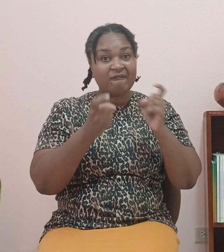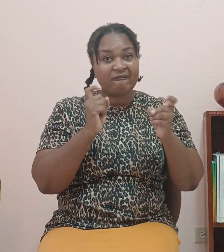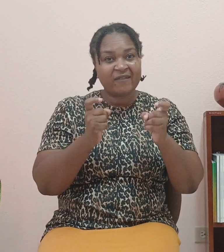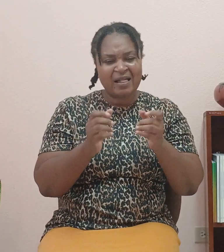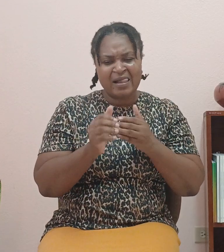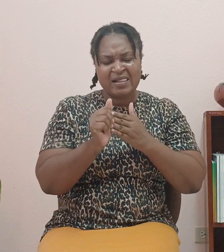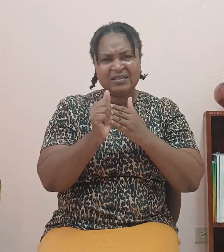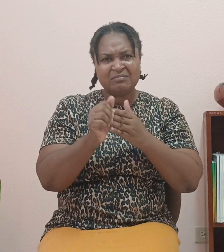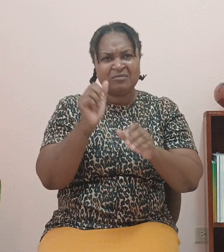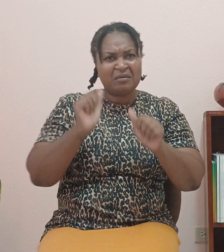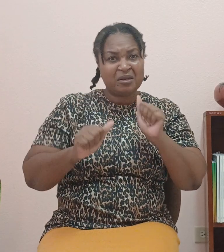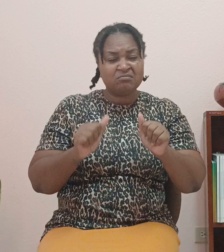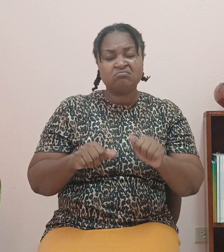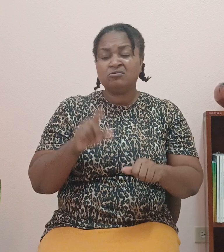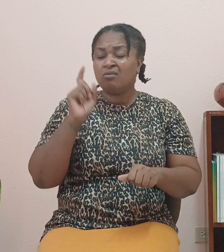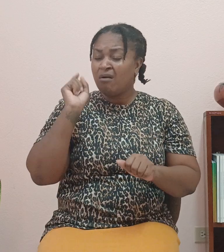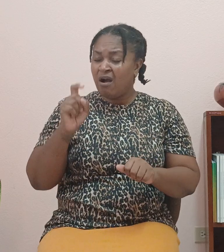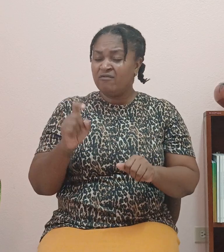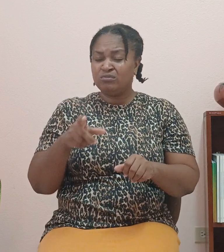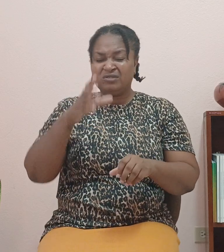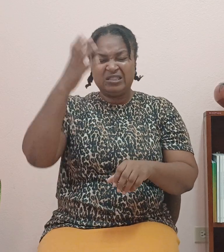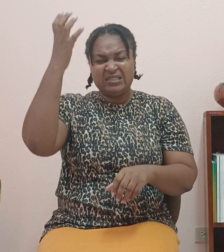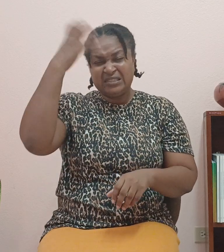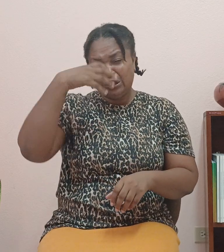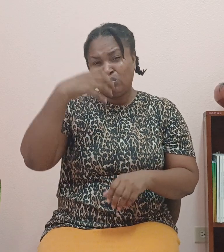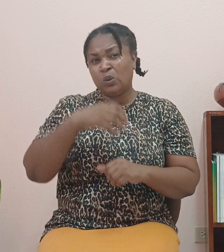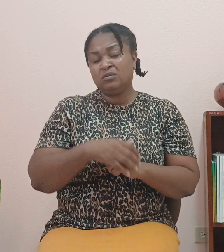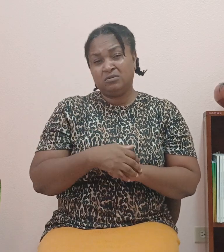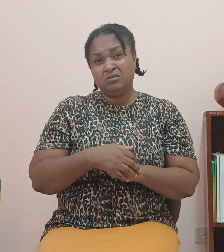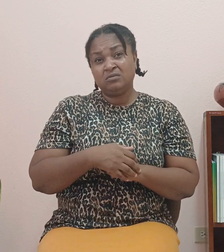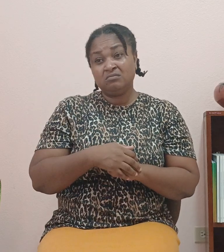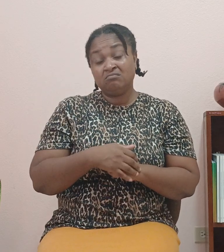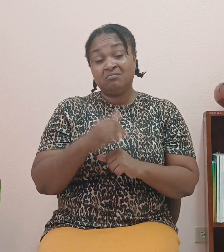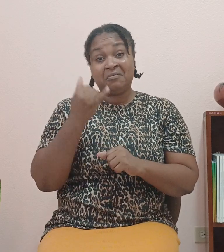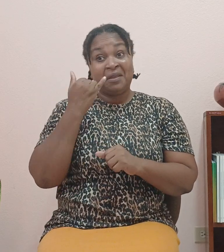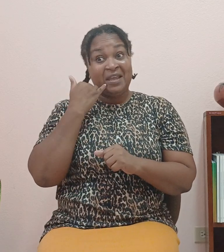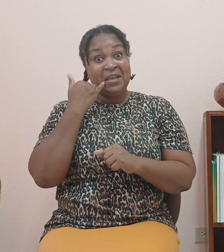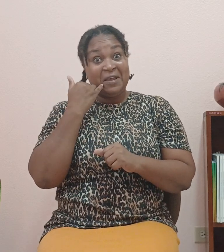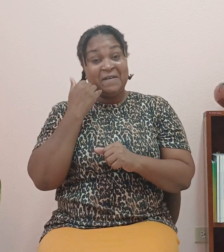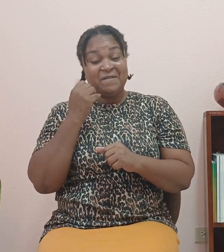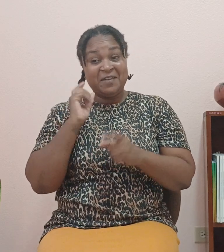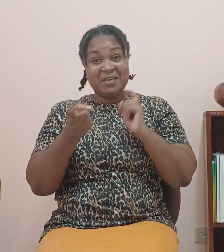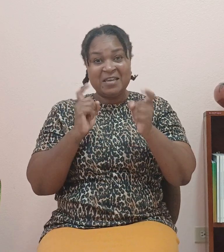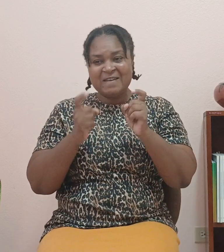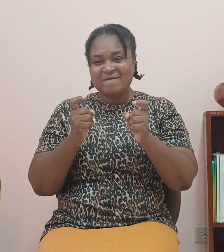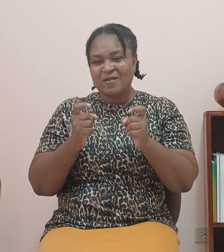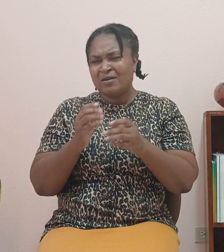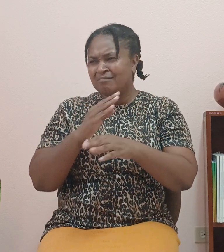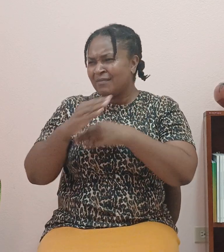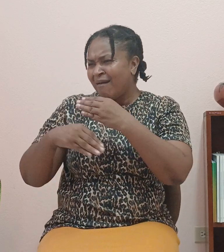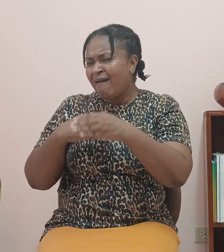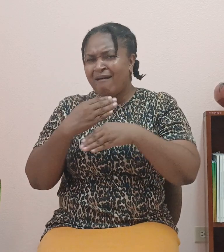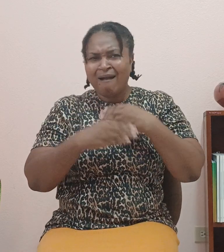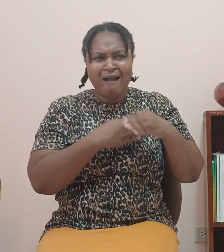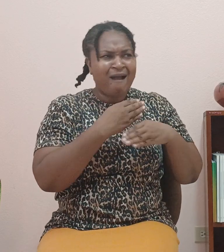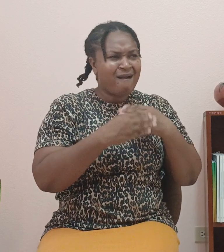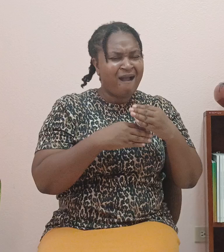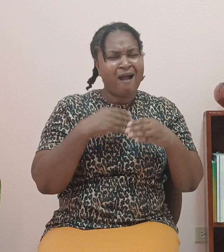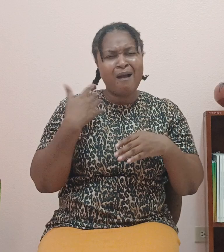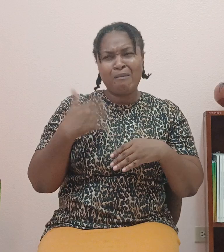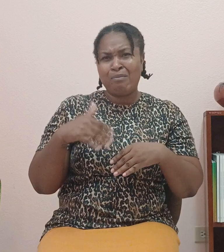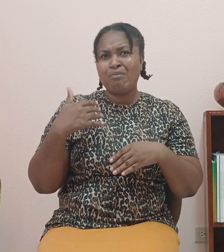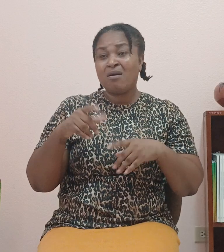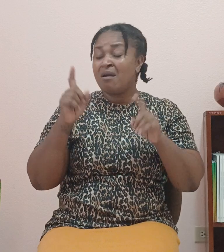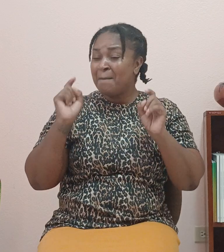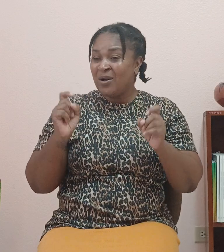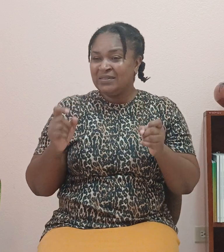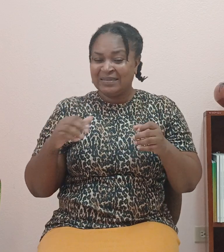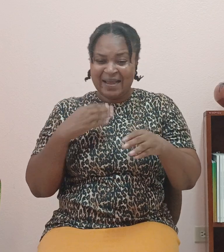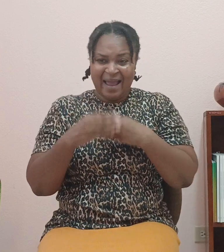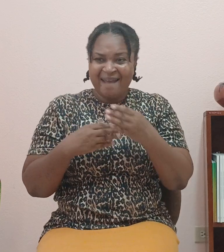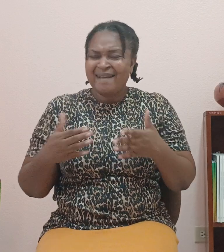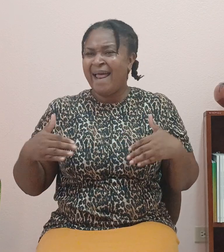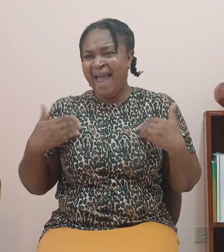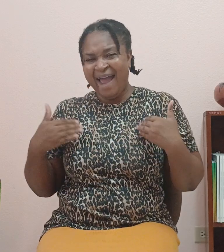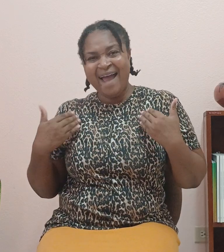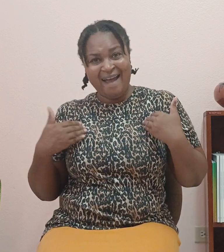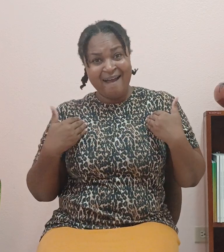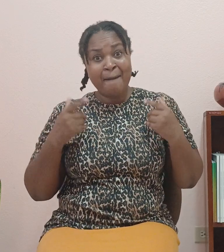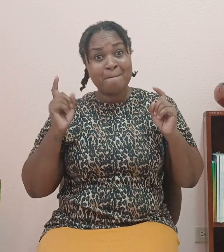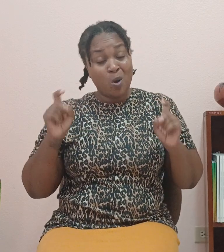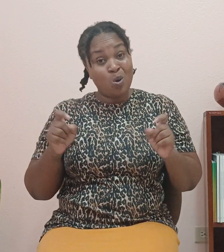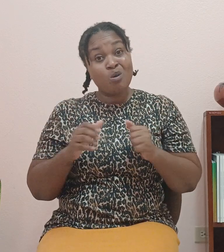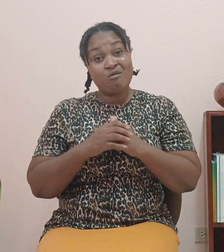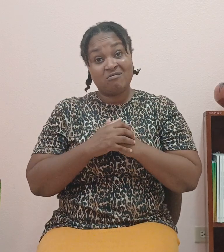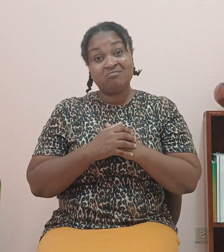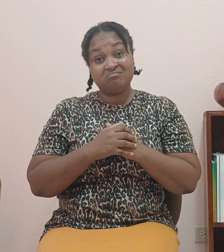responsibility seriously, and if you have a gift for showing kindness to others do it gladly.